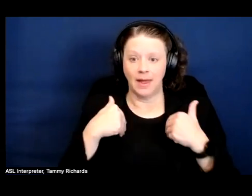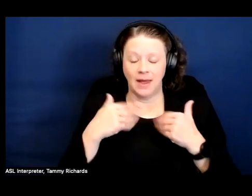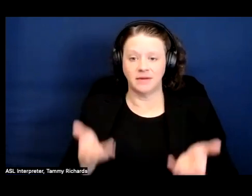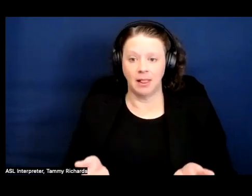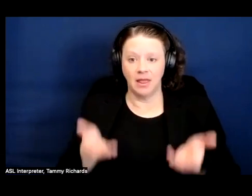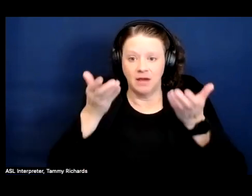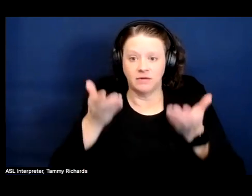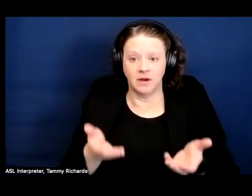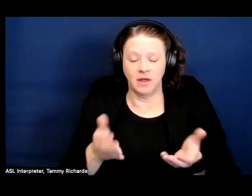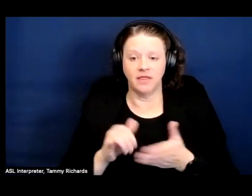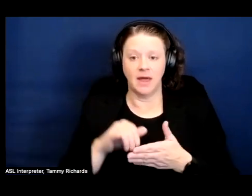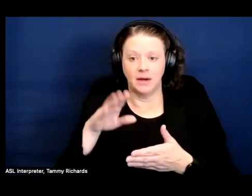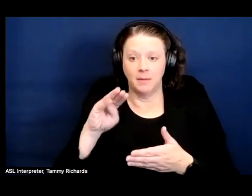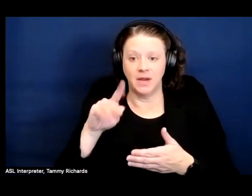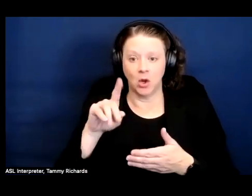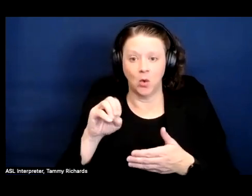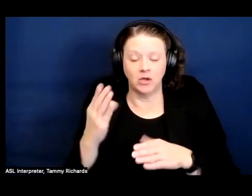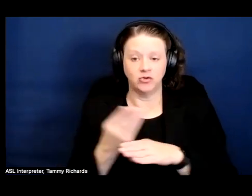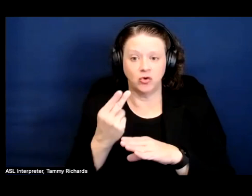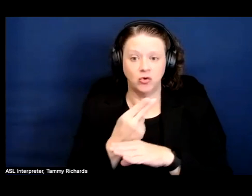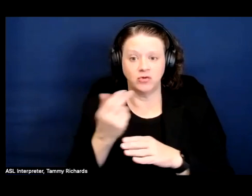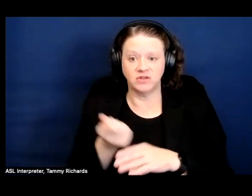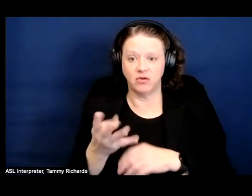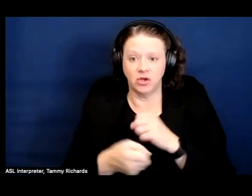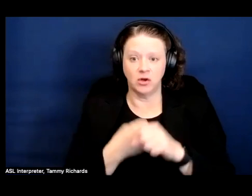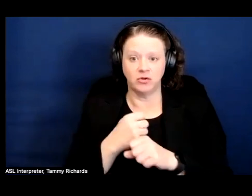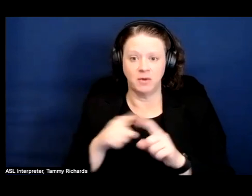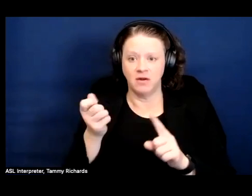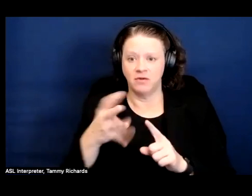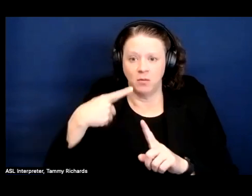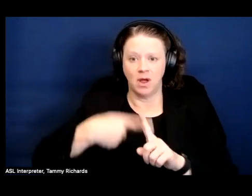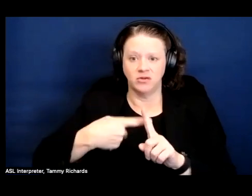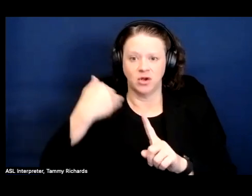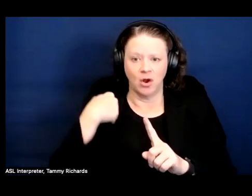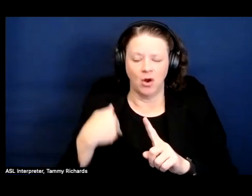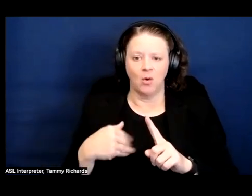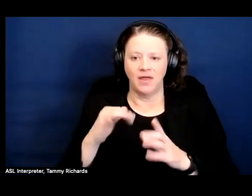to go to other neighborhoods as well, if people want. And then, of course, preventing homelessness.